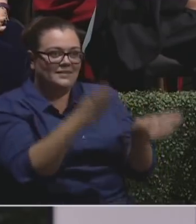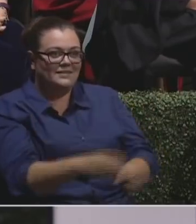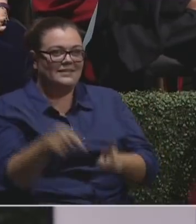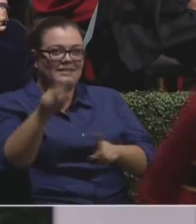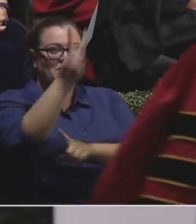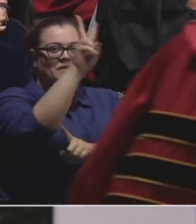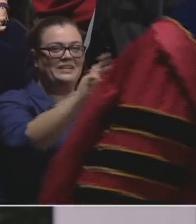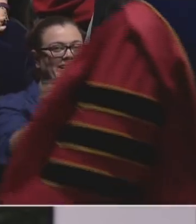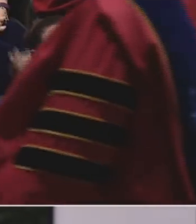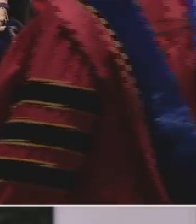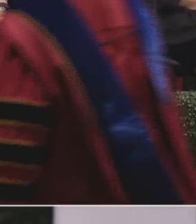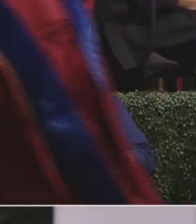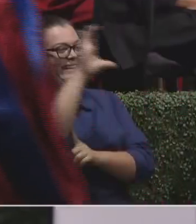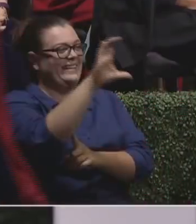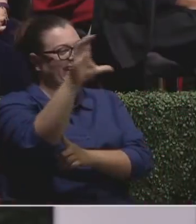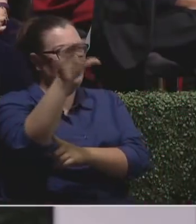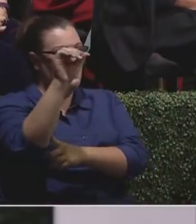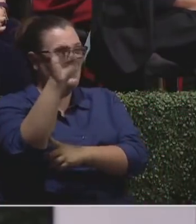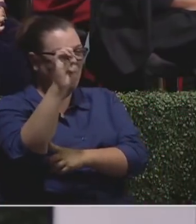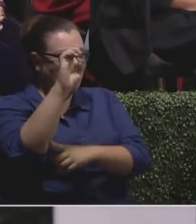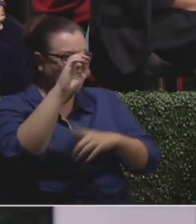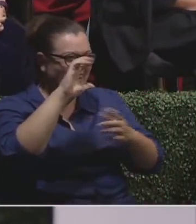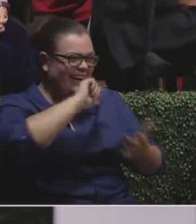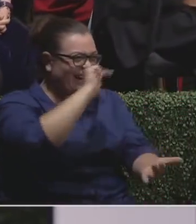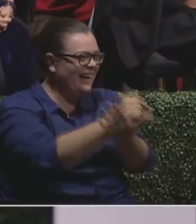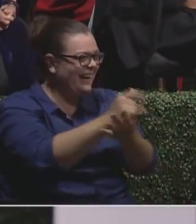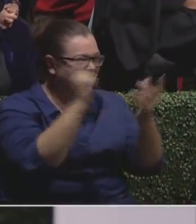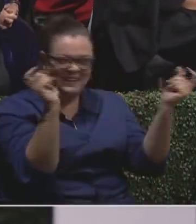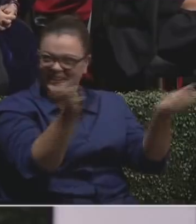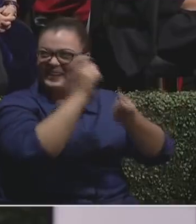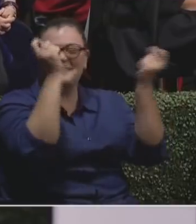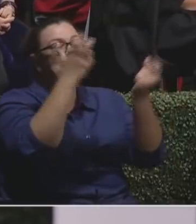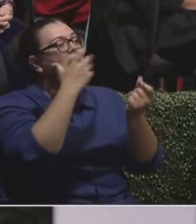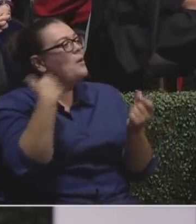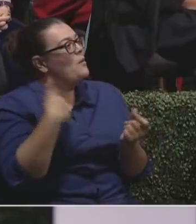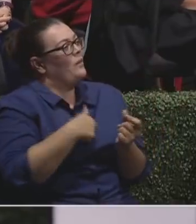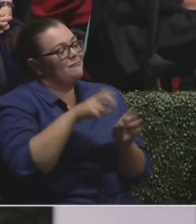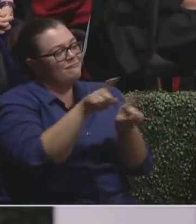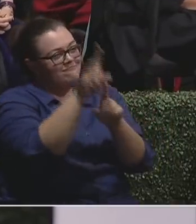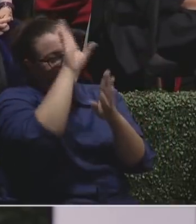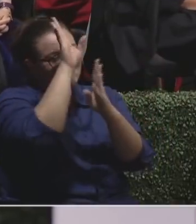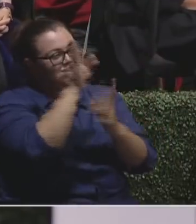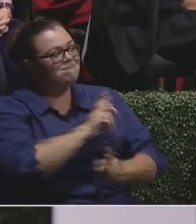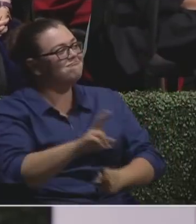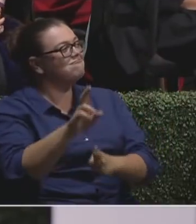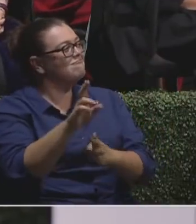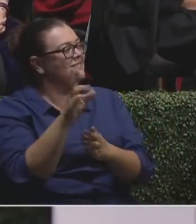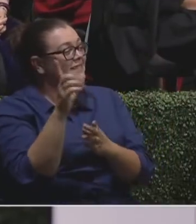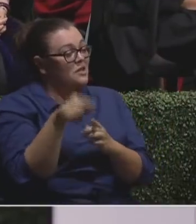NOW, I WOULD LIKE TO THANK ALL OF THE UNIVERSITY STAFF, FACULTY FACULTY, STUDENTS AND VOLUNTEERS INVOLVED IN ORGANIZING THE 2018